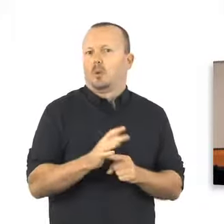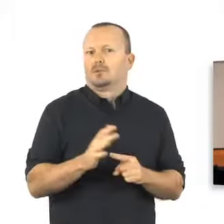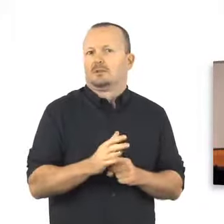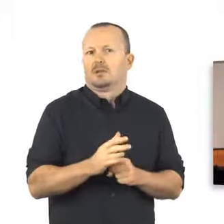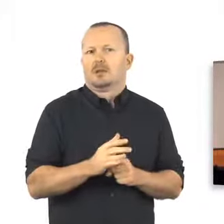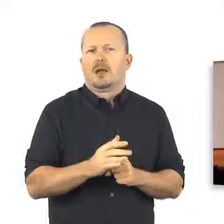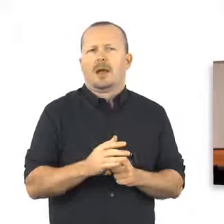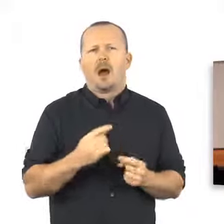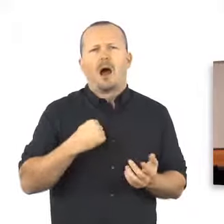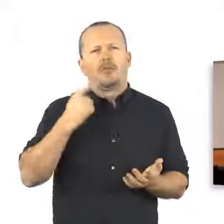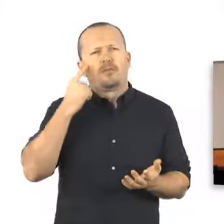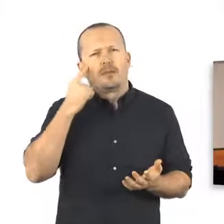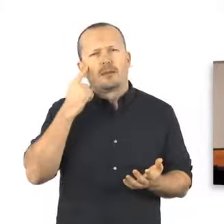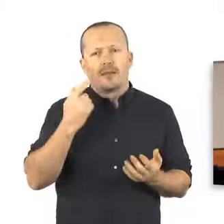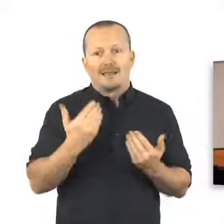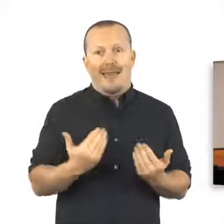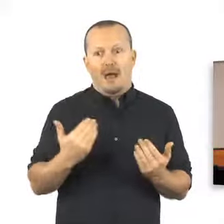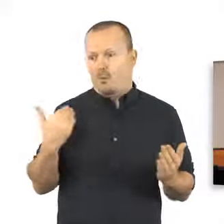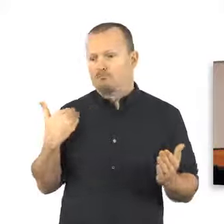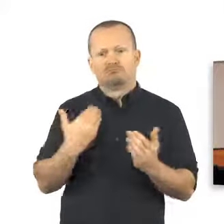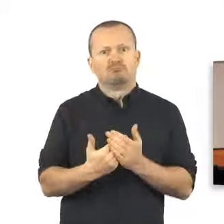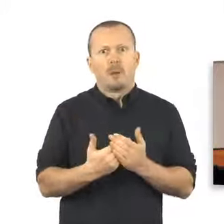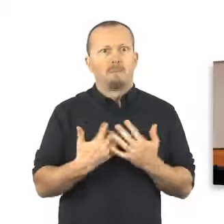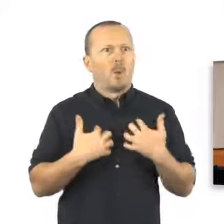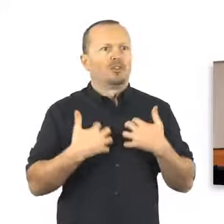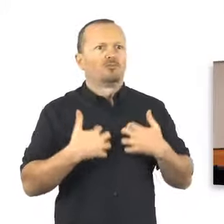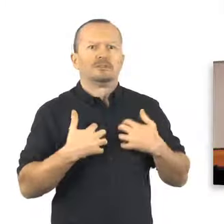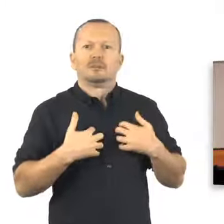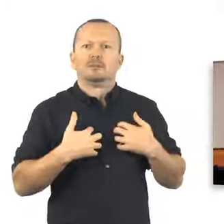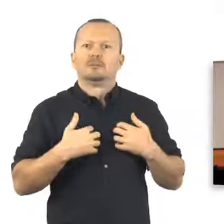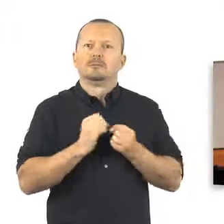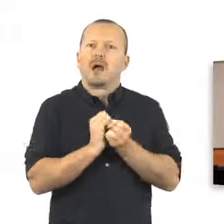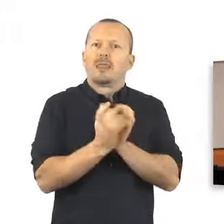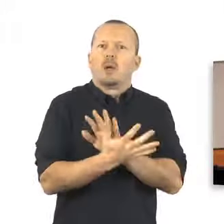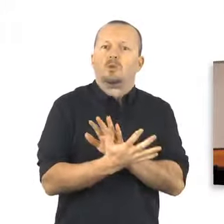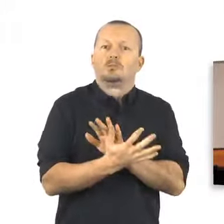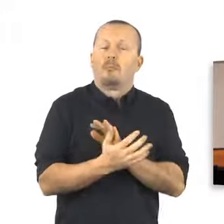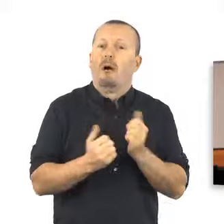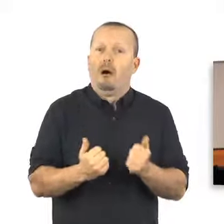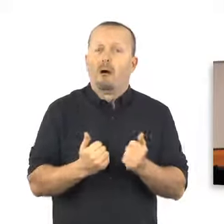to be using with them and I think the interest that we have now in New Zealand Sign Language means that